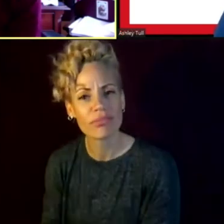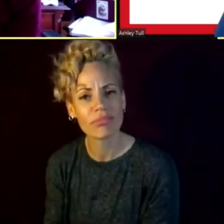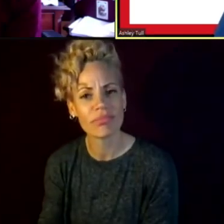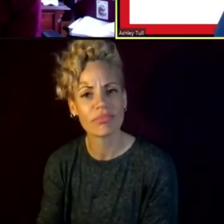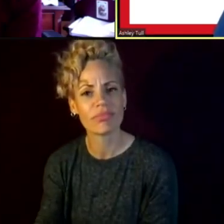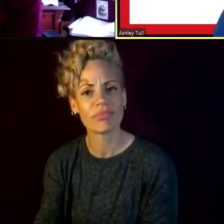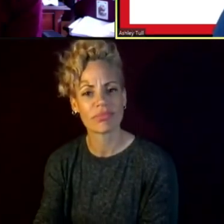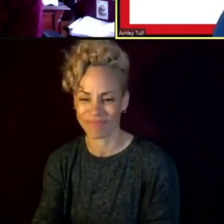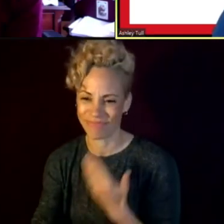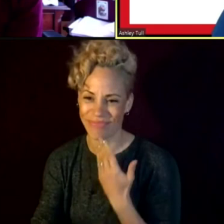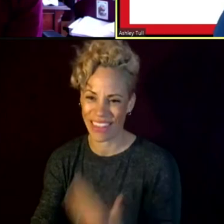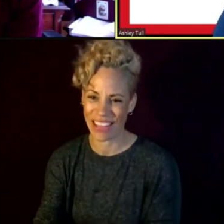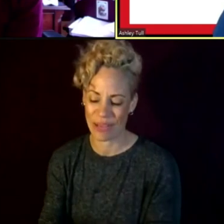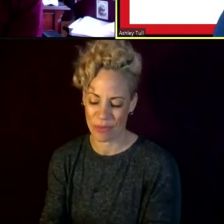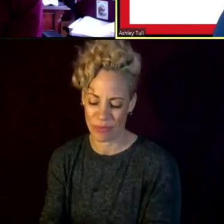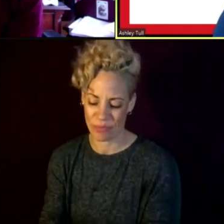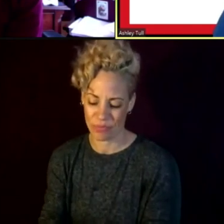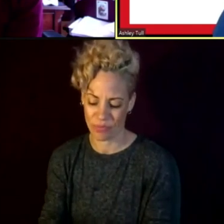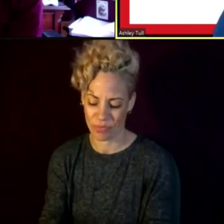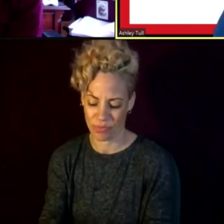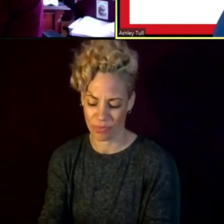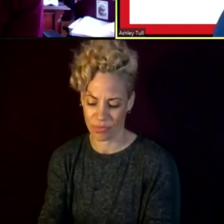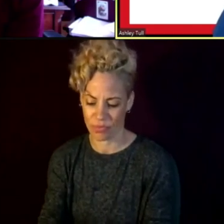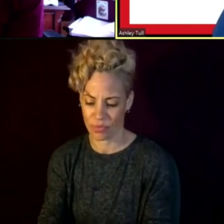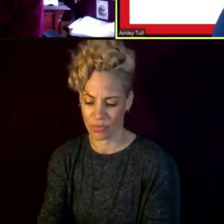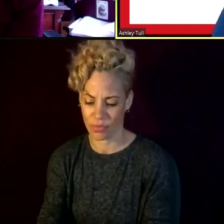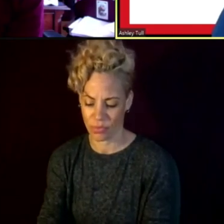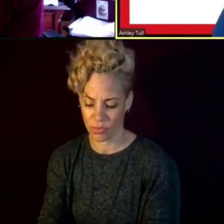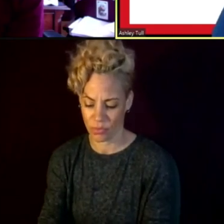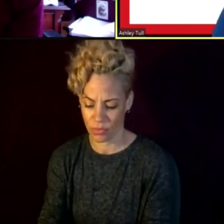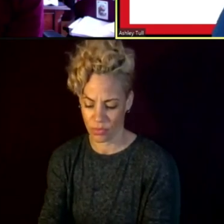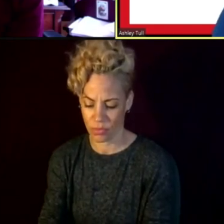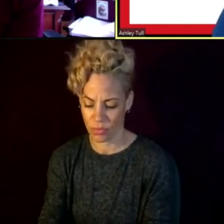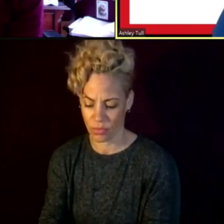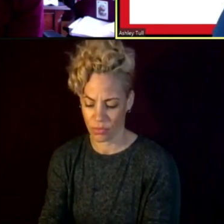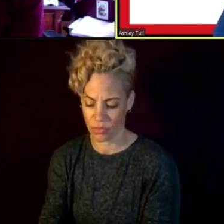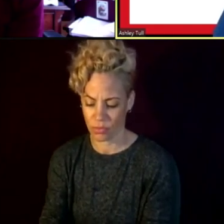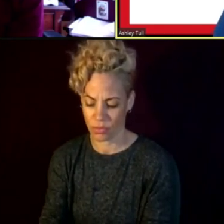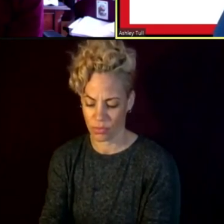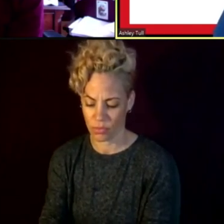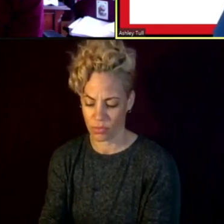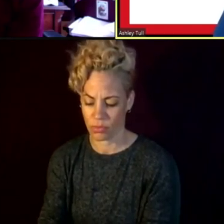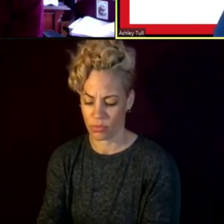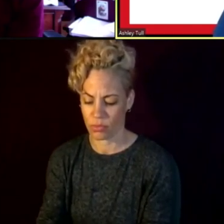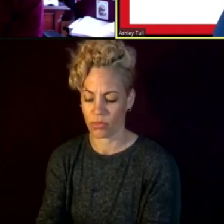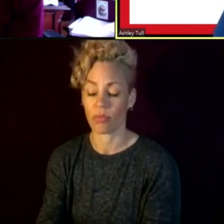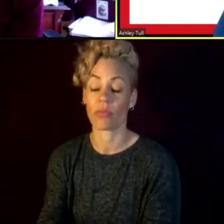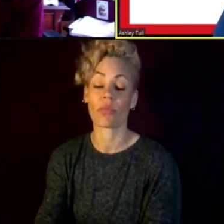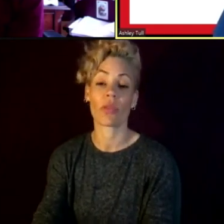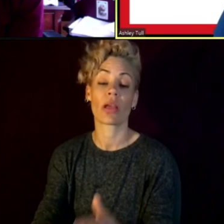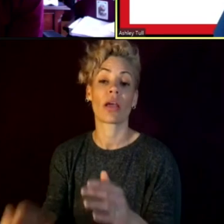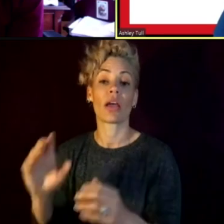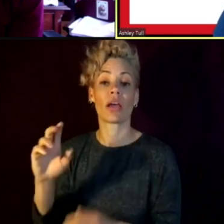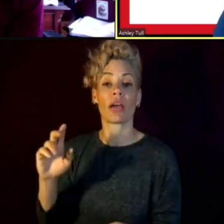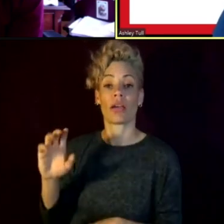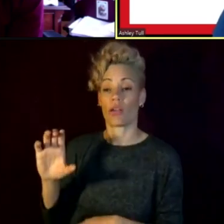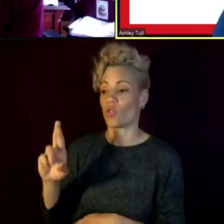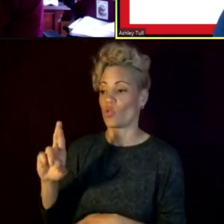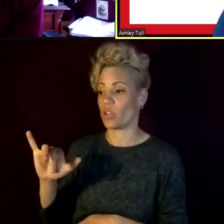Thank you. Crystal has asked, how important is it for people with disabilities to remain flexible and innovative